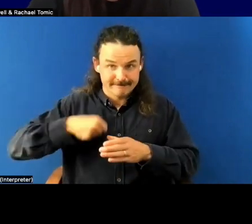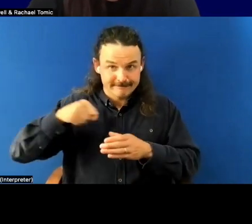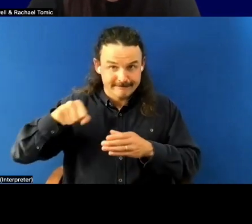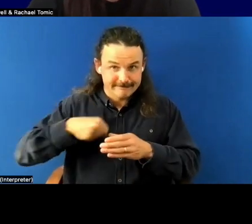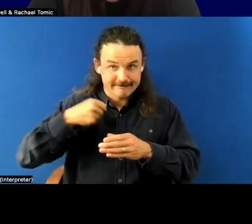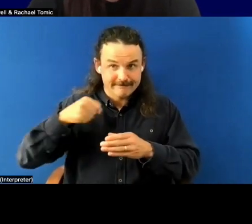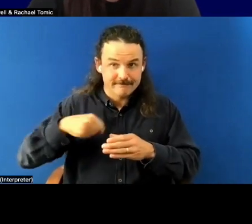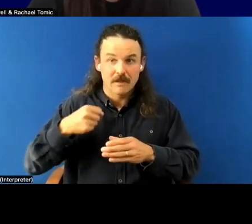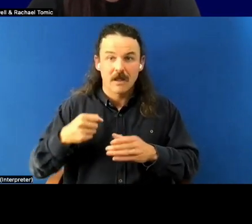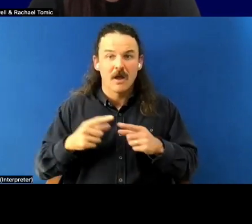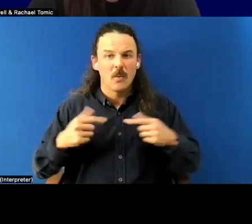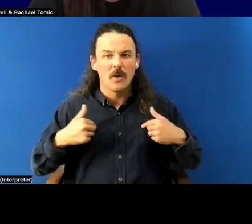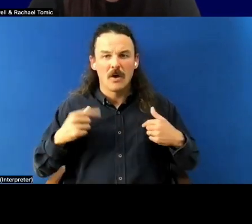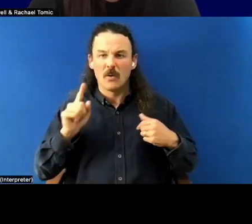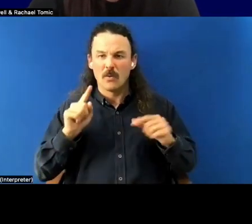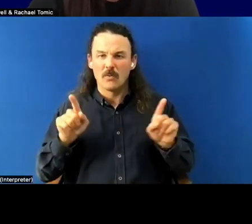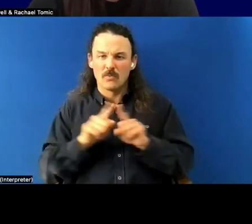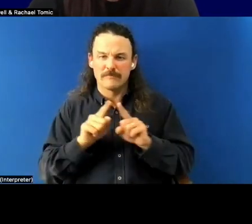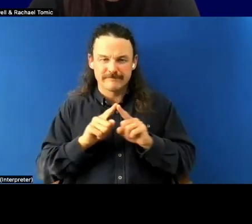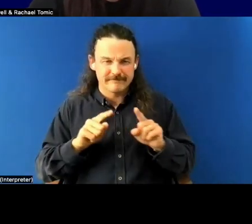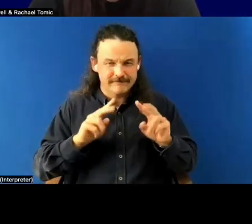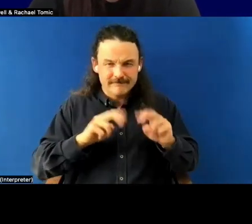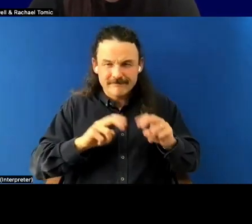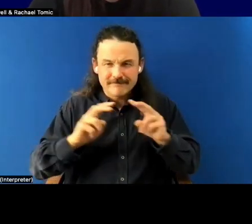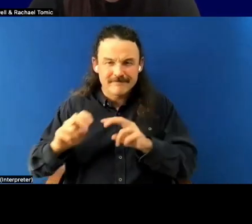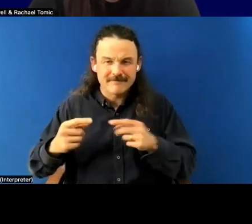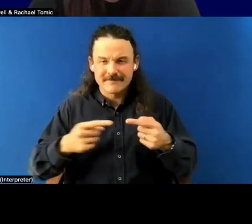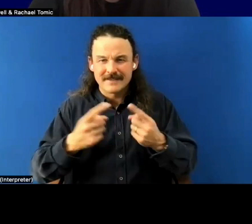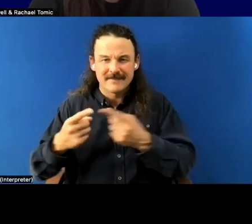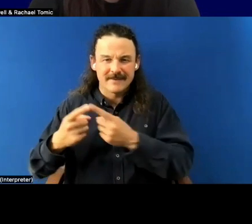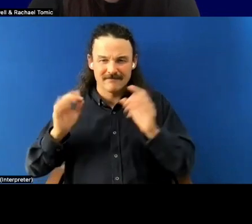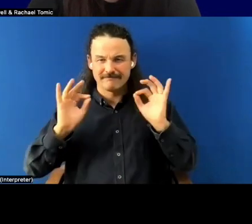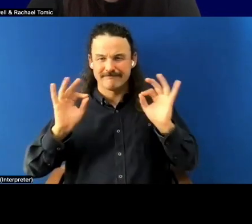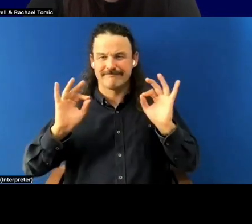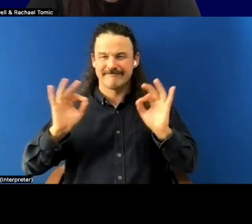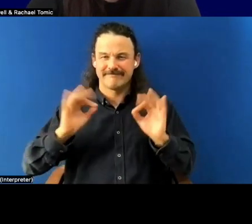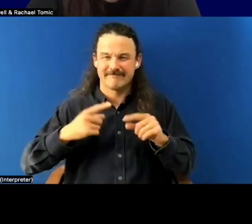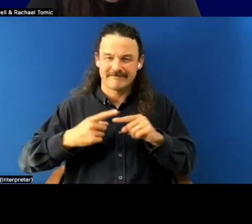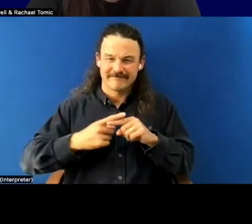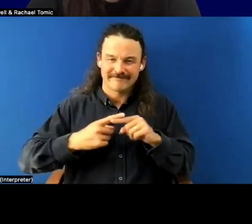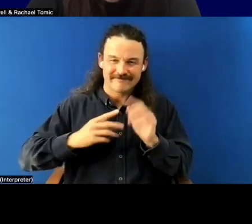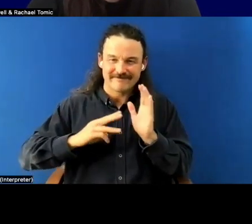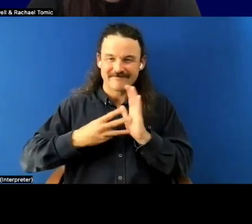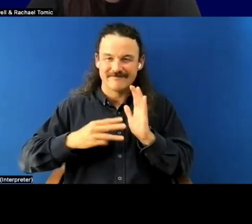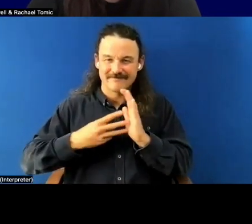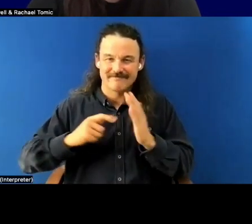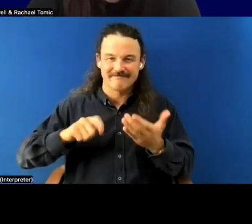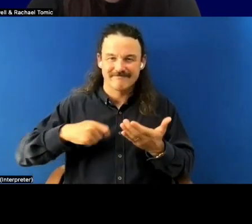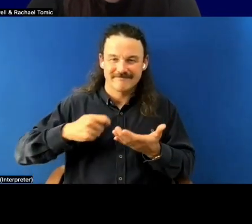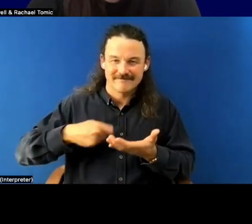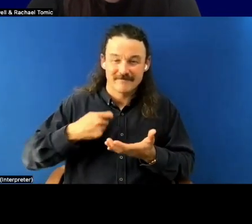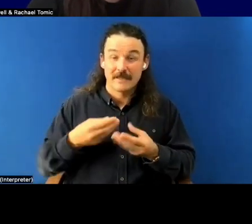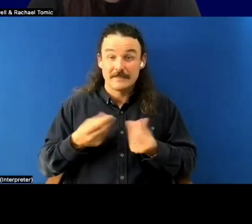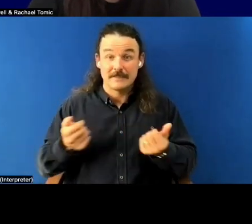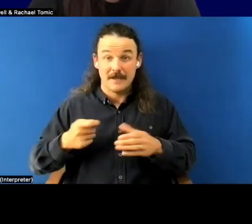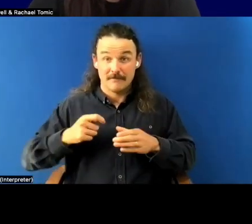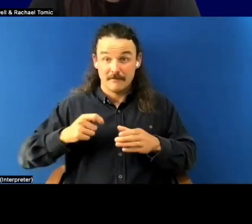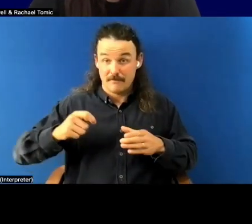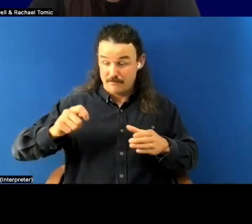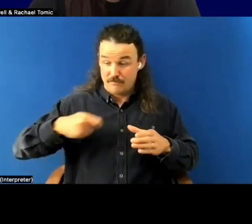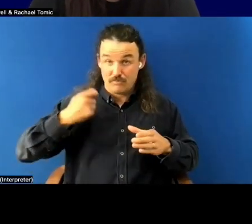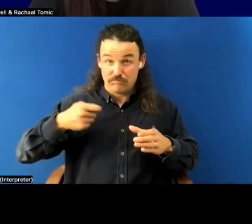cutlery to compensate for her motor skills, and some of these spoons have had lights or different